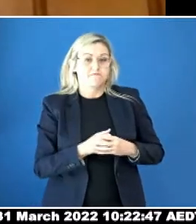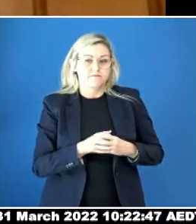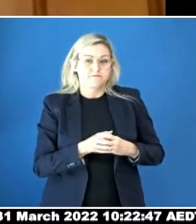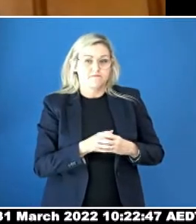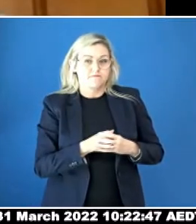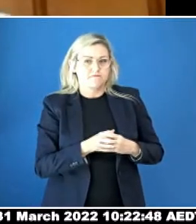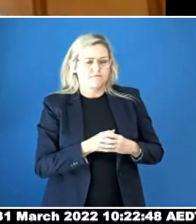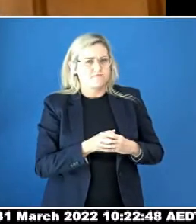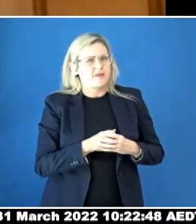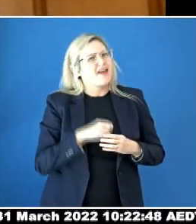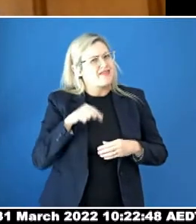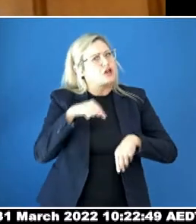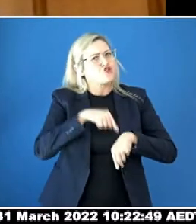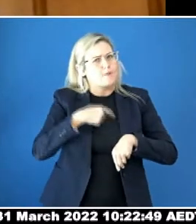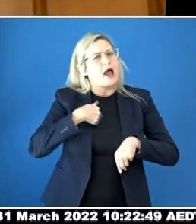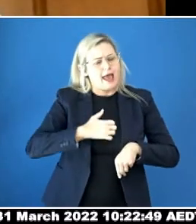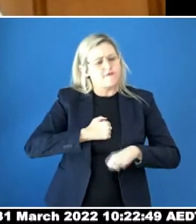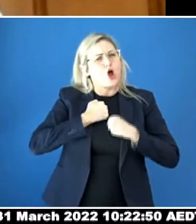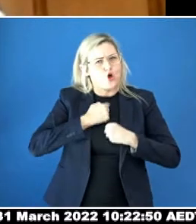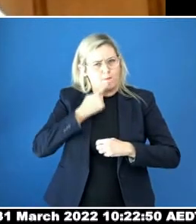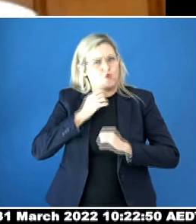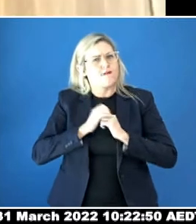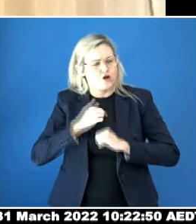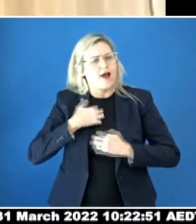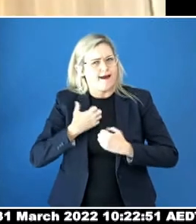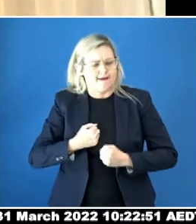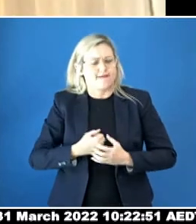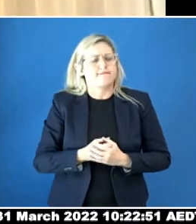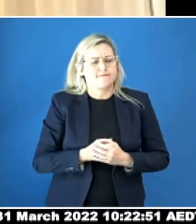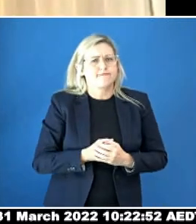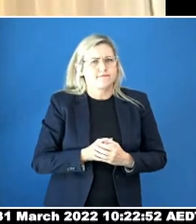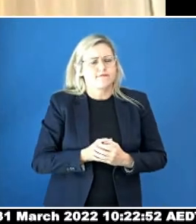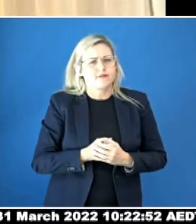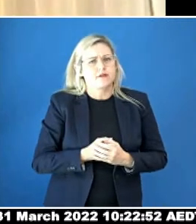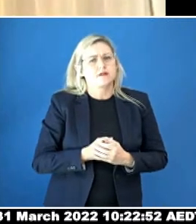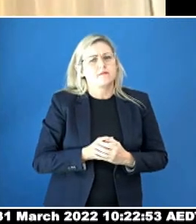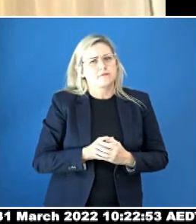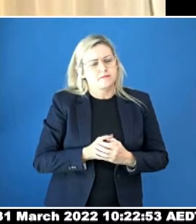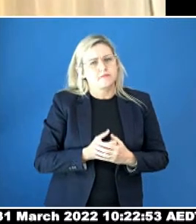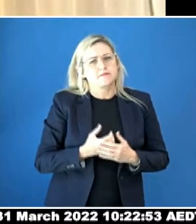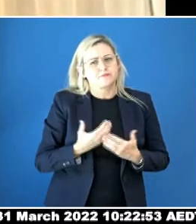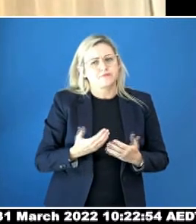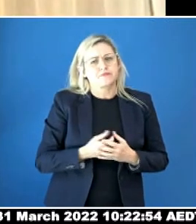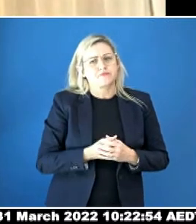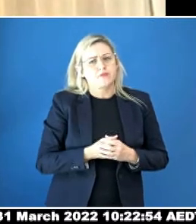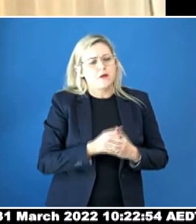I had a boyfriend then, right, and so